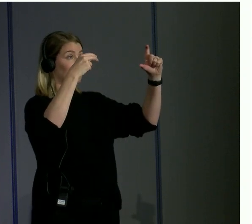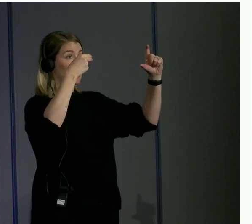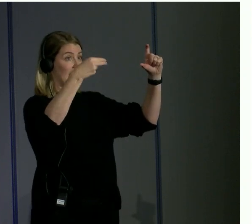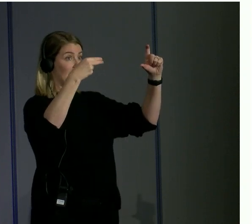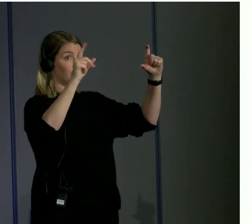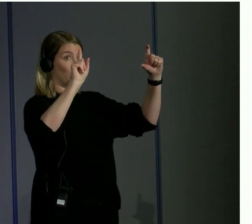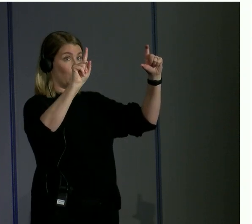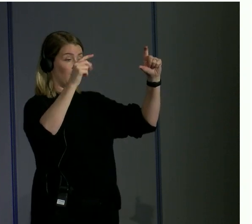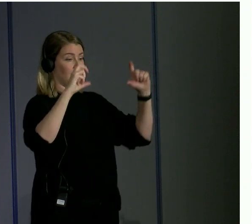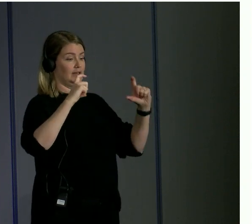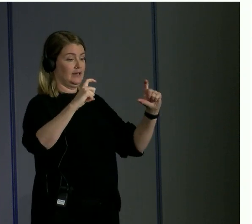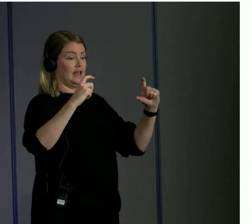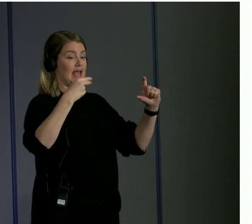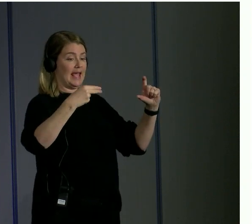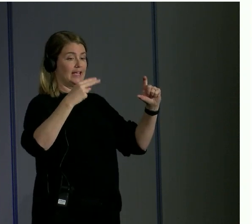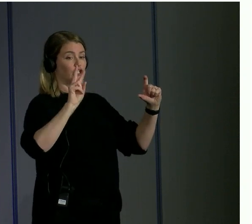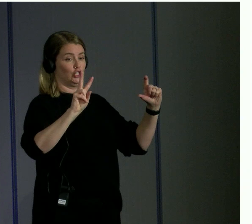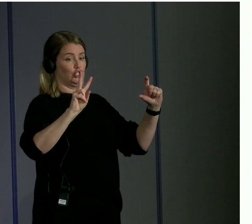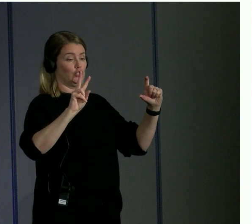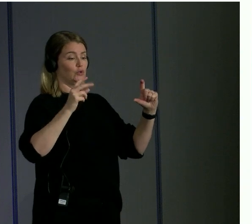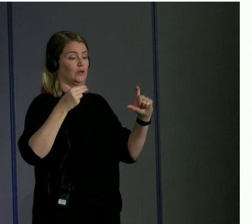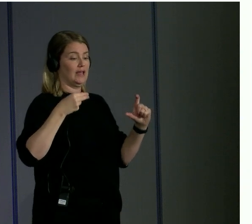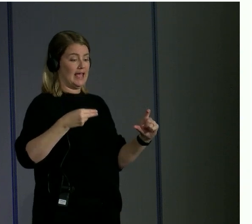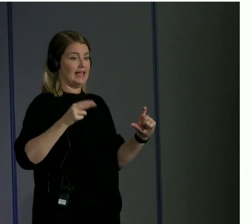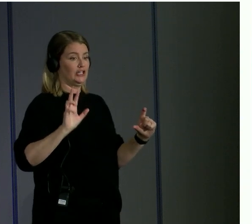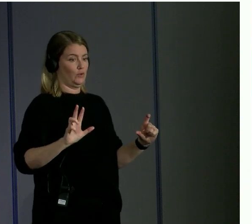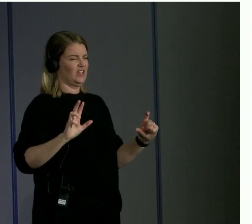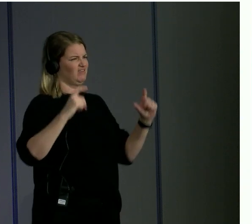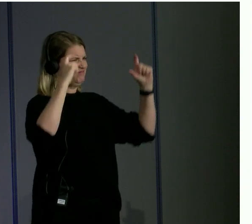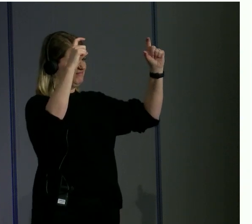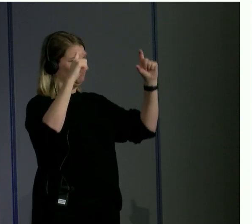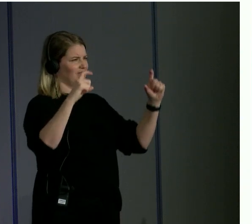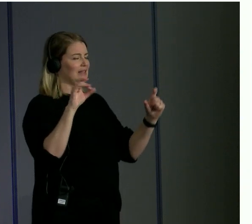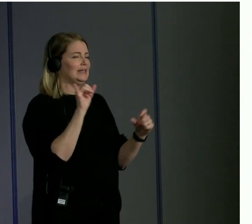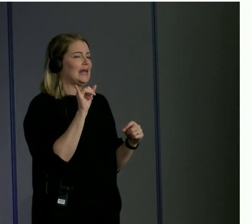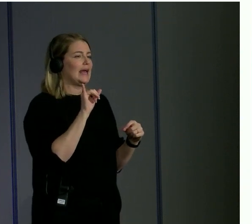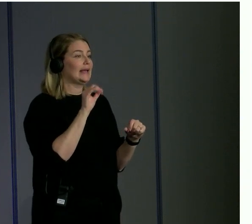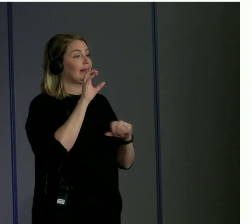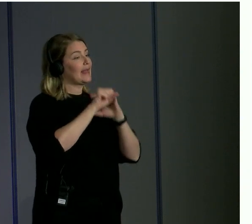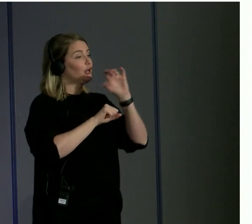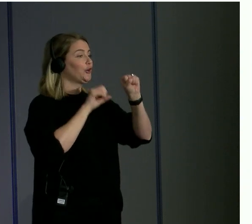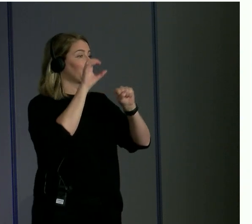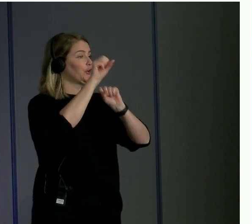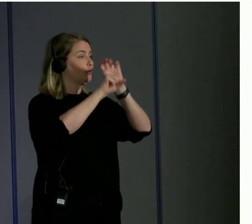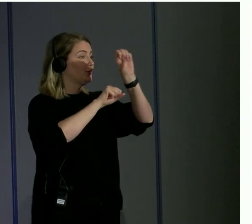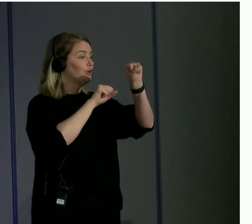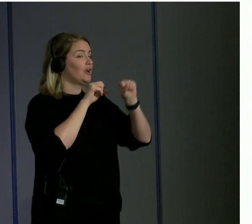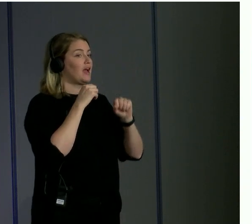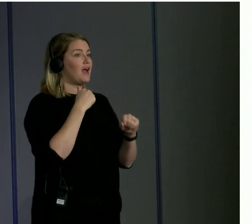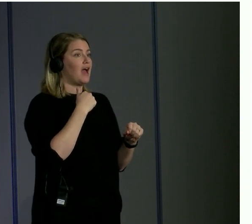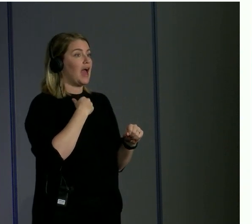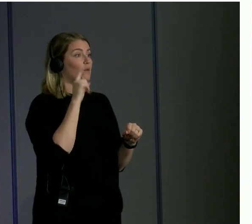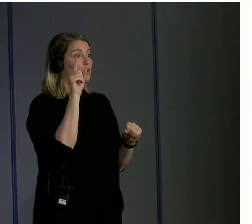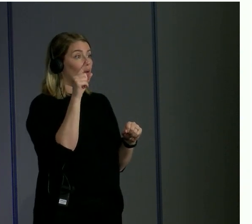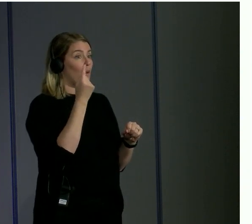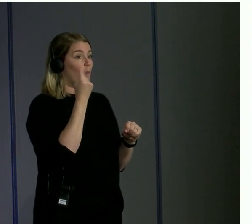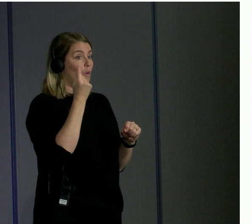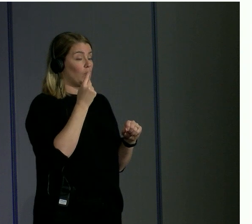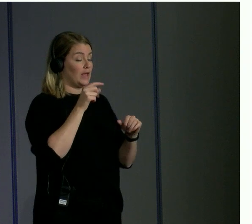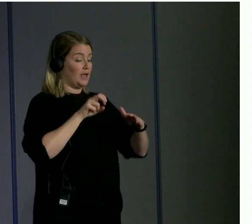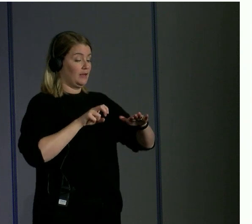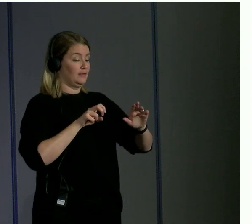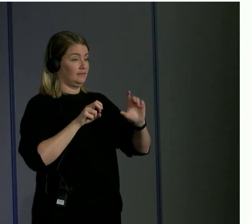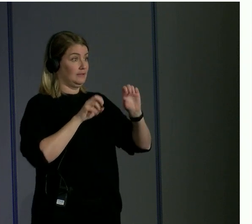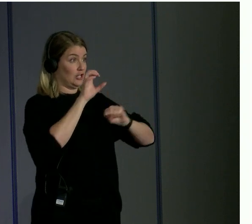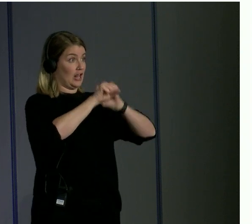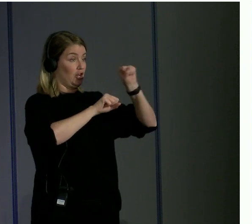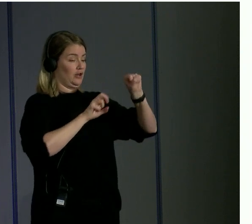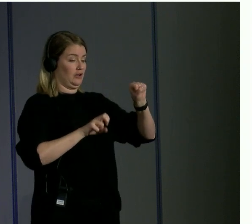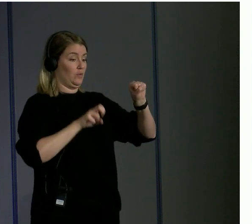H2, H3. I think of it this way, it's like being on a ladder. I only move myself one rung or down one